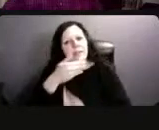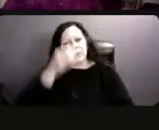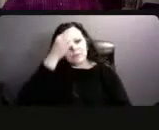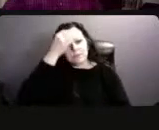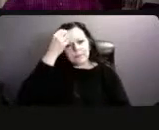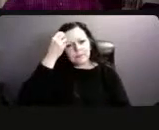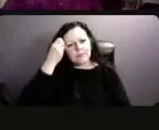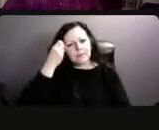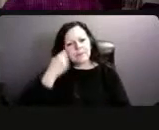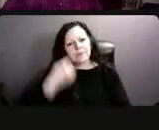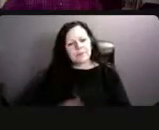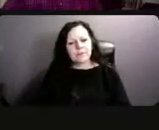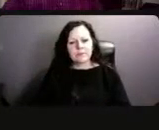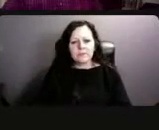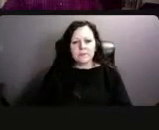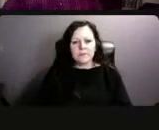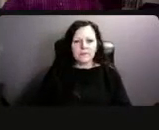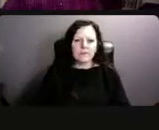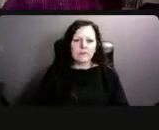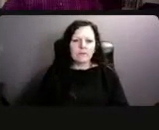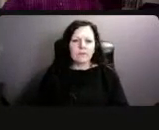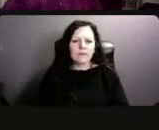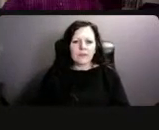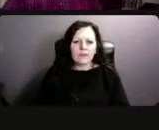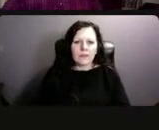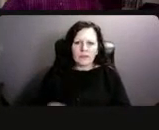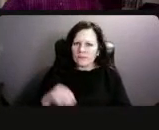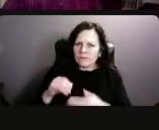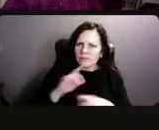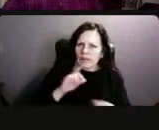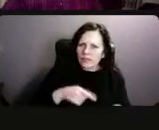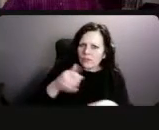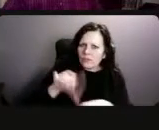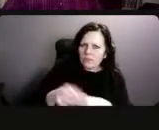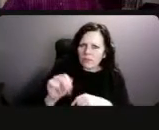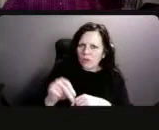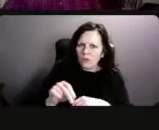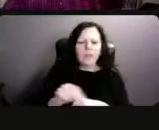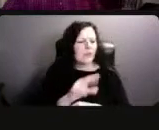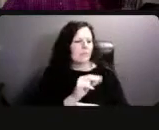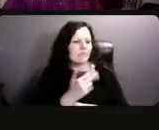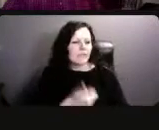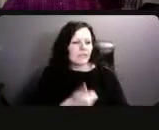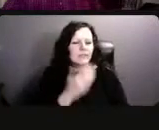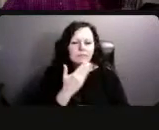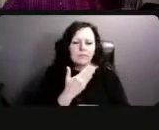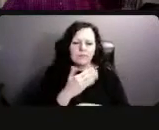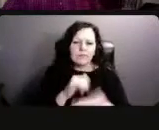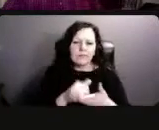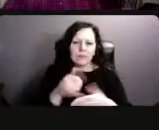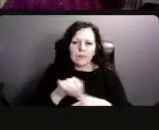I'VE READ IT. AND JOHN MANN ATTORNEY JOSH IT'S OUTSIDE THE LIMITS FOR MR.